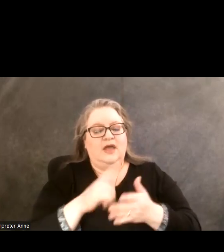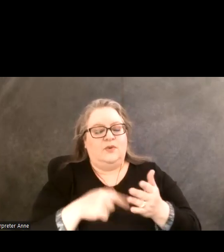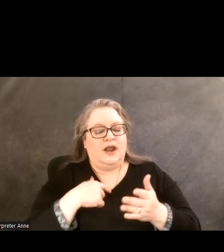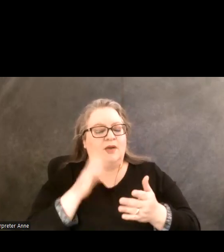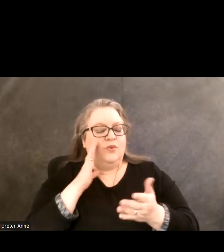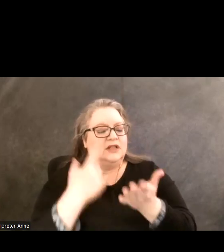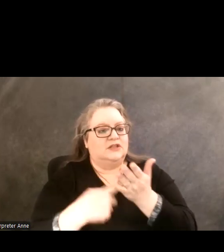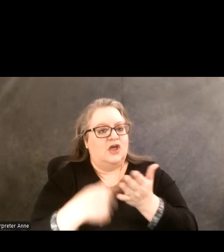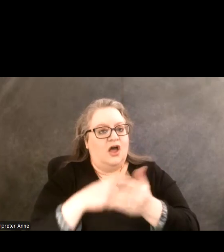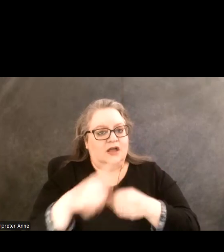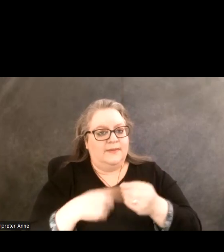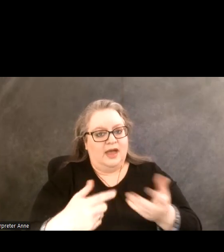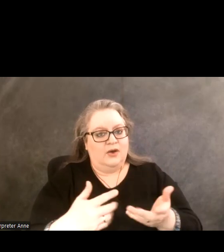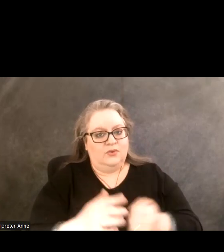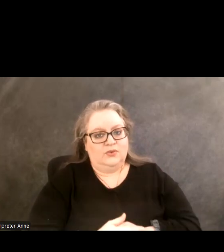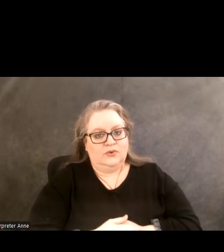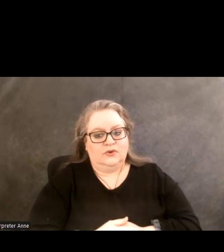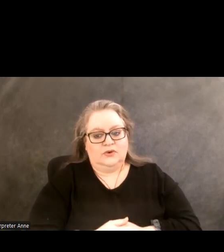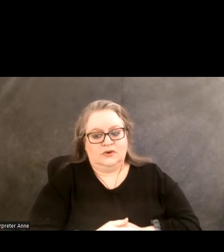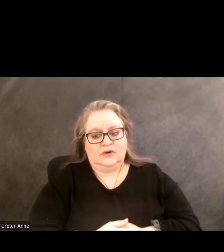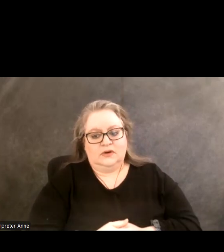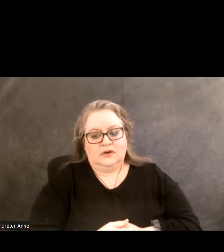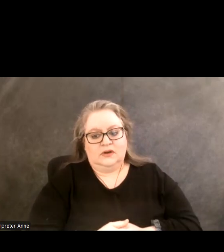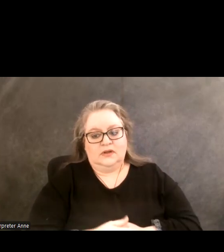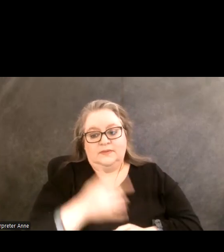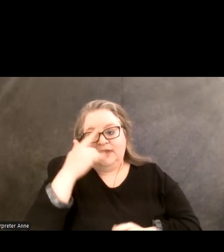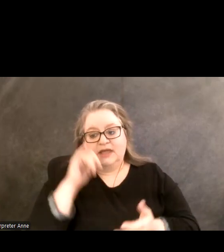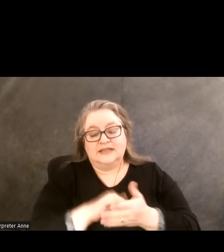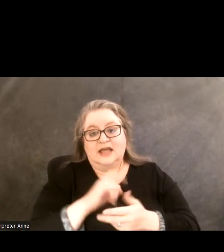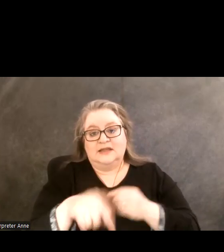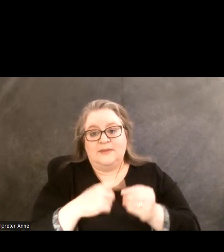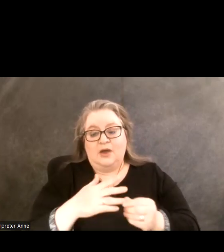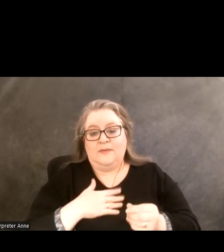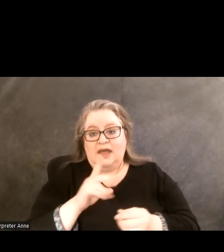about, because that is about my disability without being about